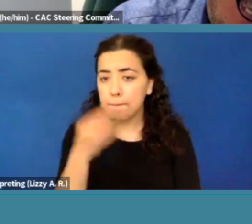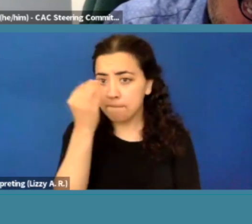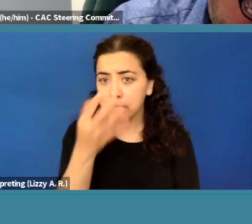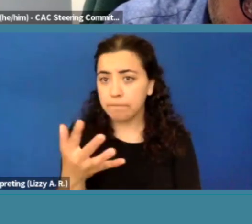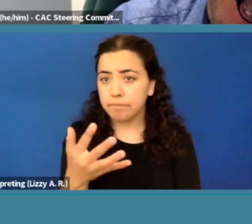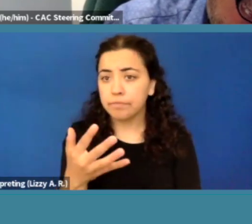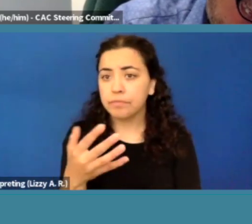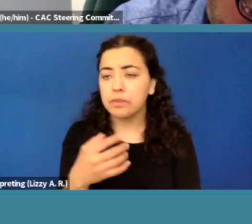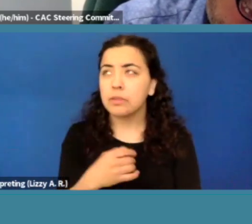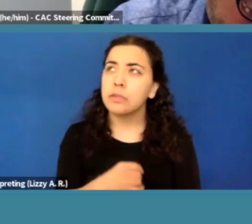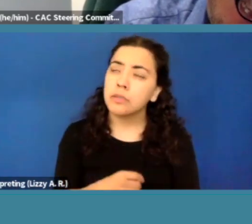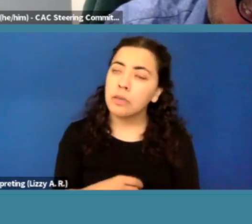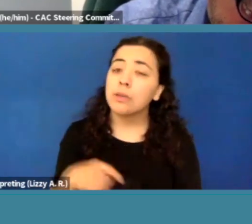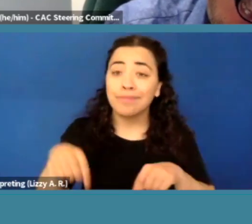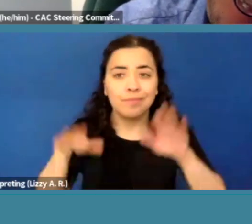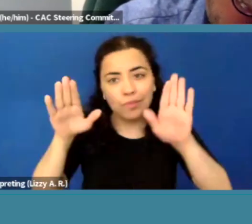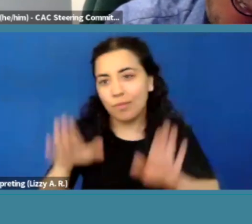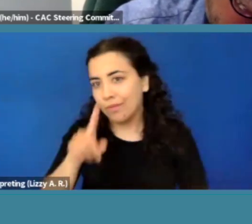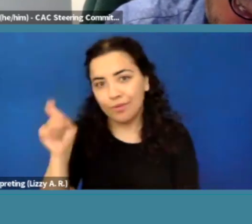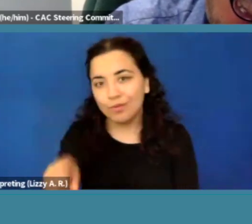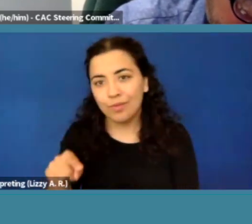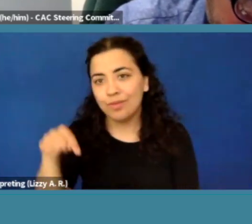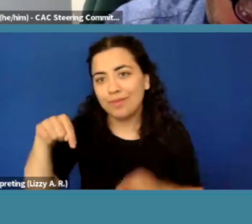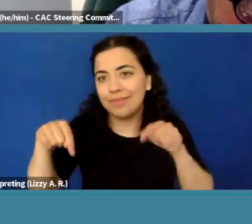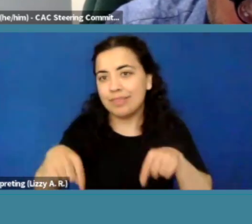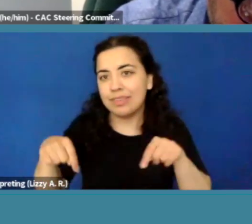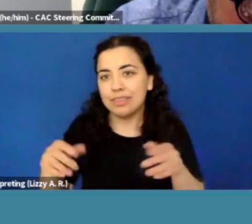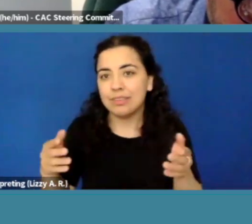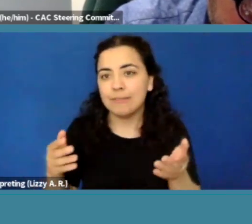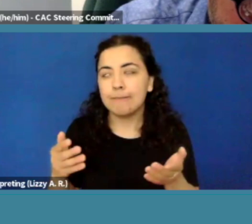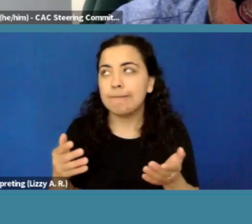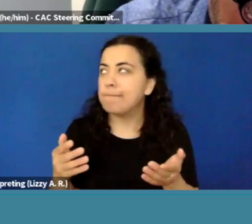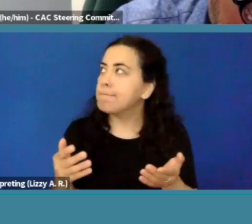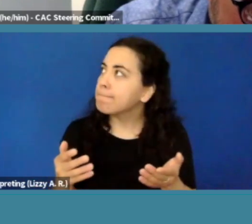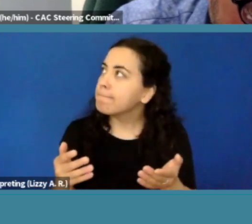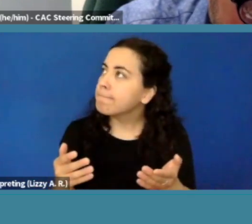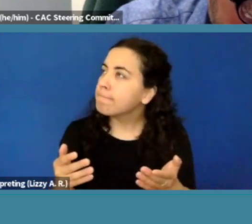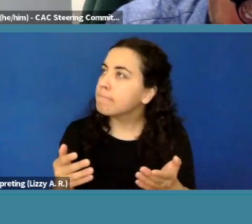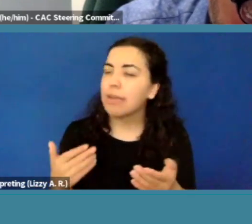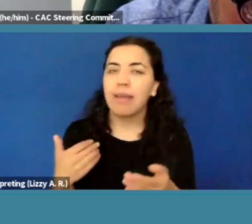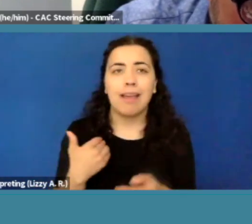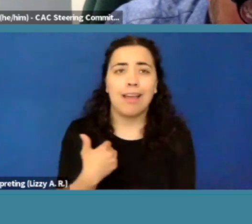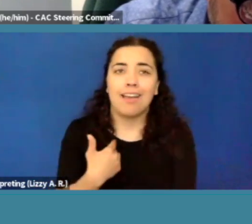This is a great question. This is a series you could do on its own.